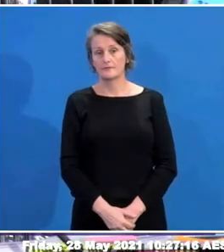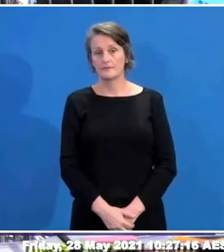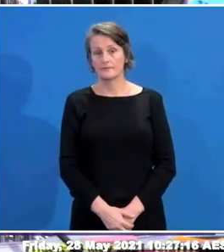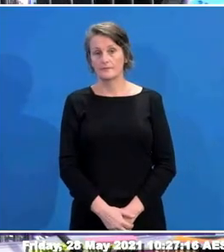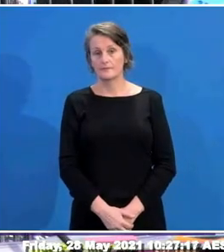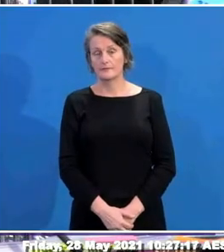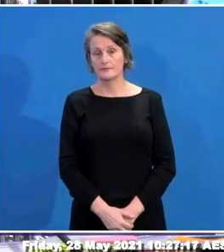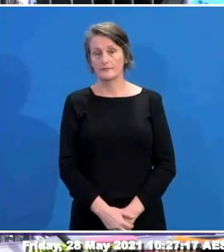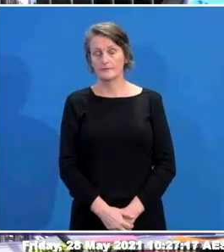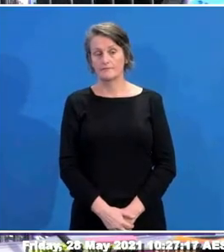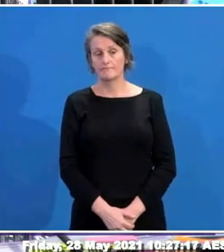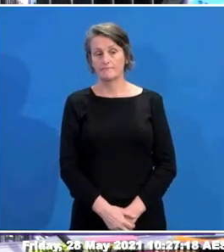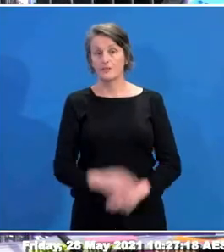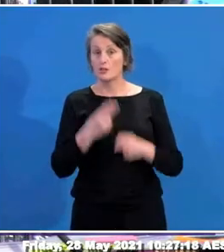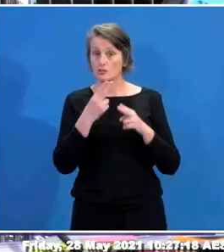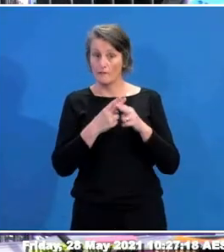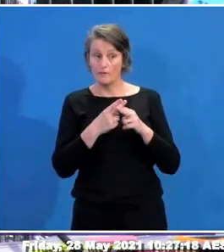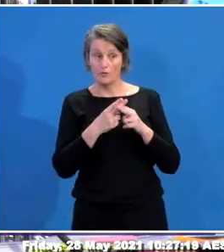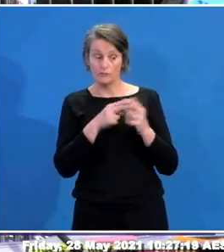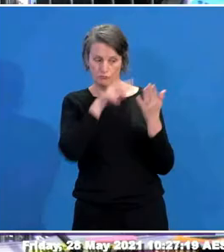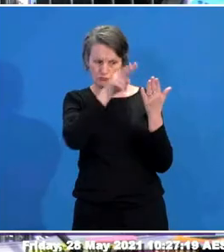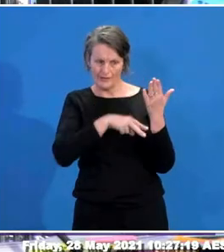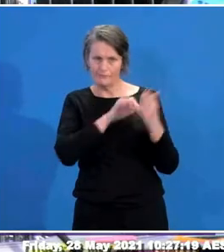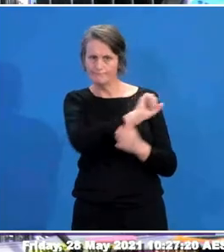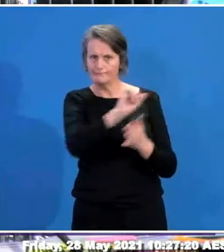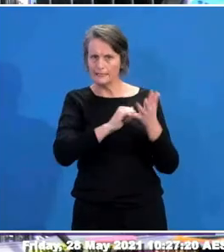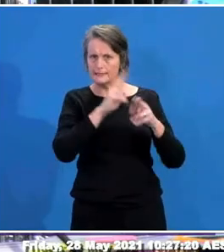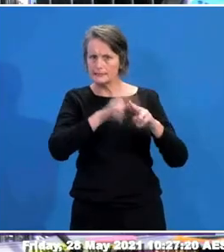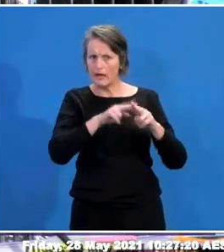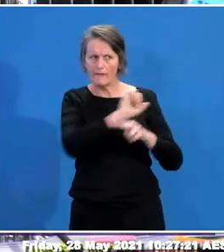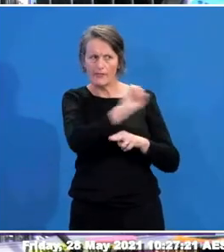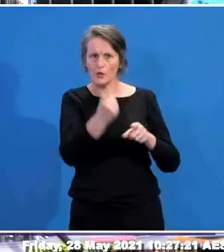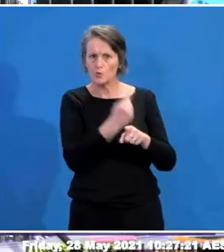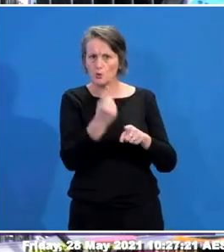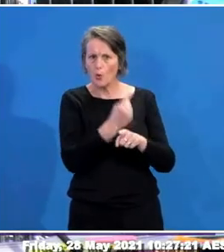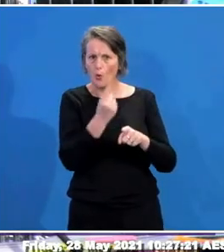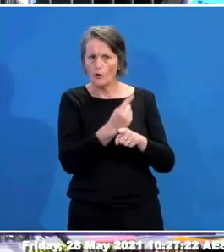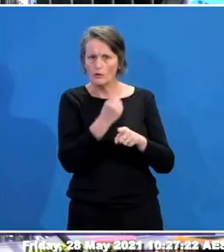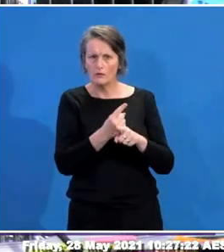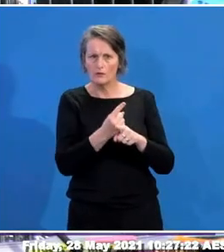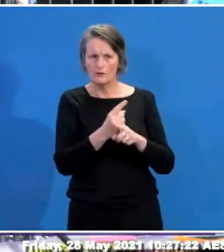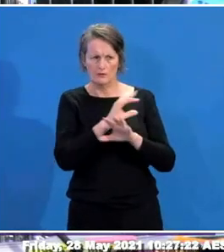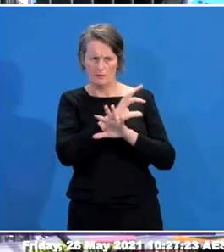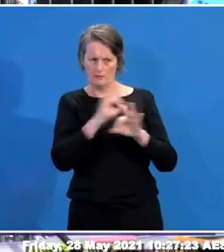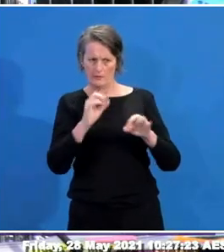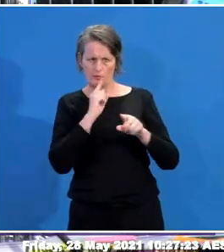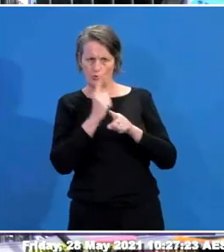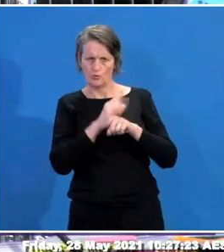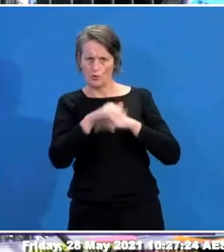In terms of looking at what the staff said, there is no reference to Eliza at all here, is there?